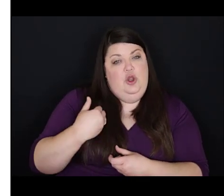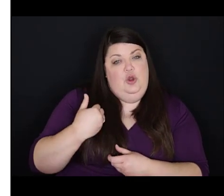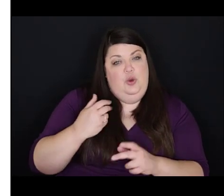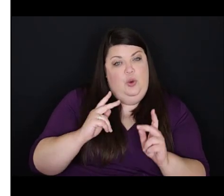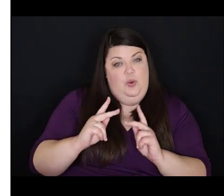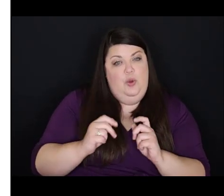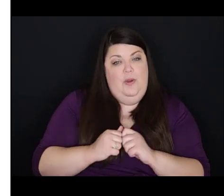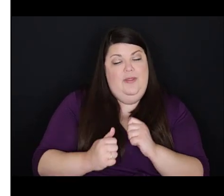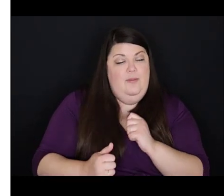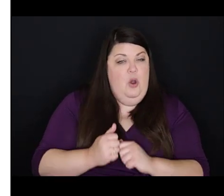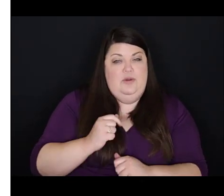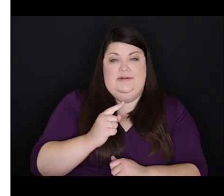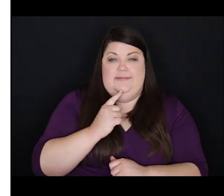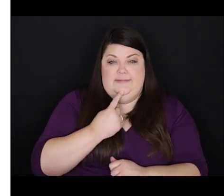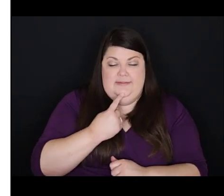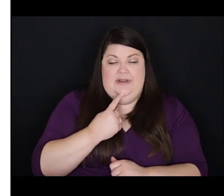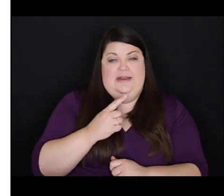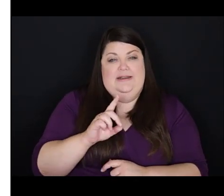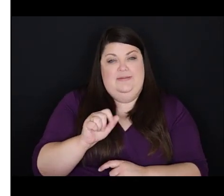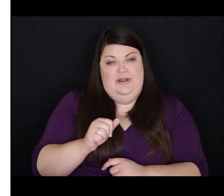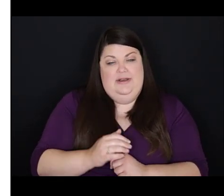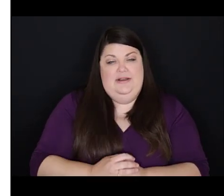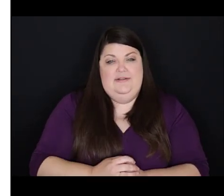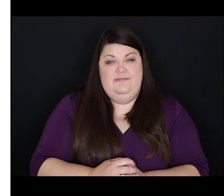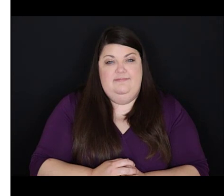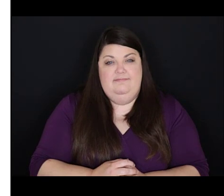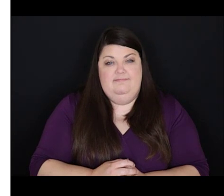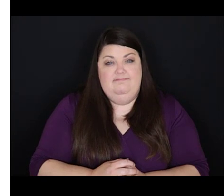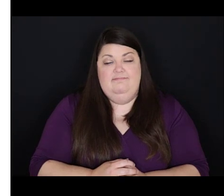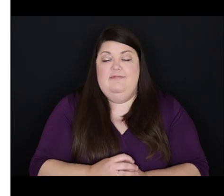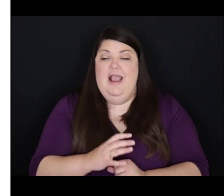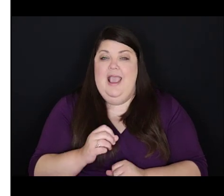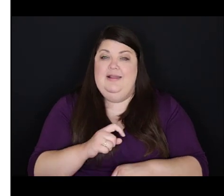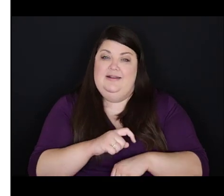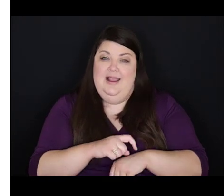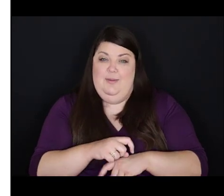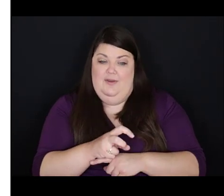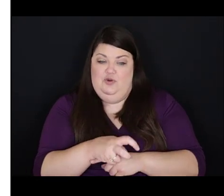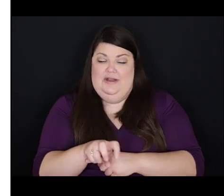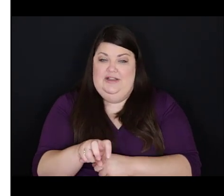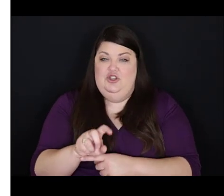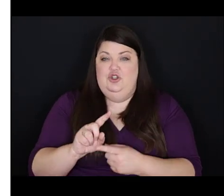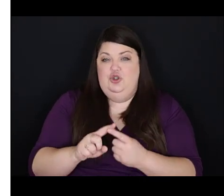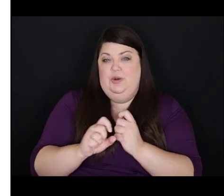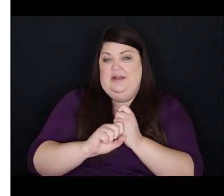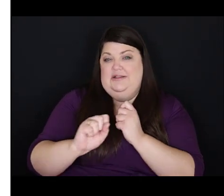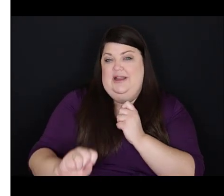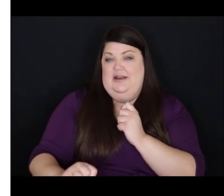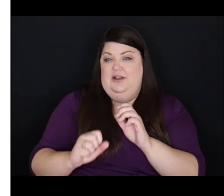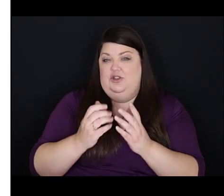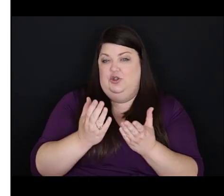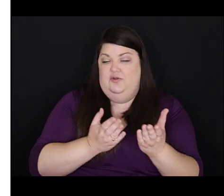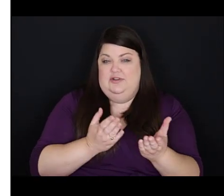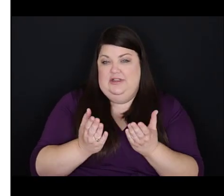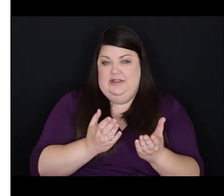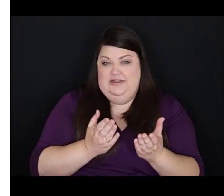significant disabilities; and the timing of transition to extended services; and